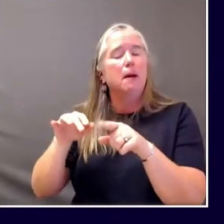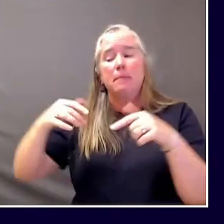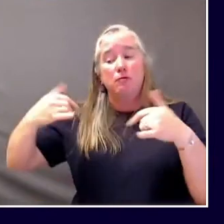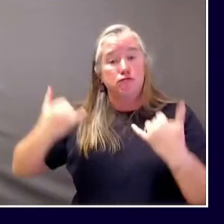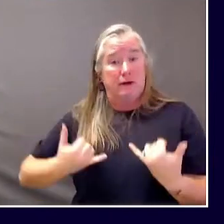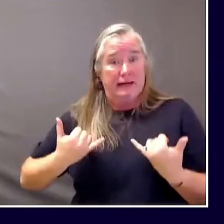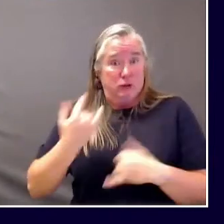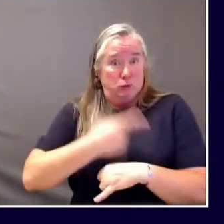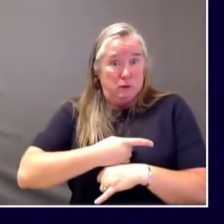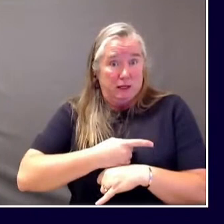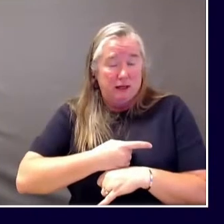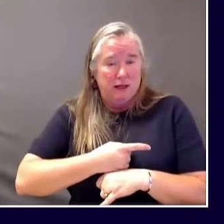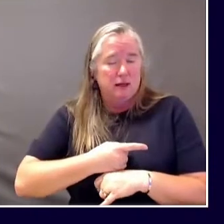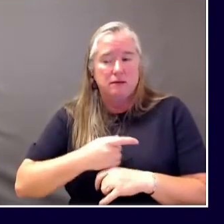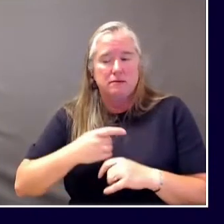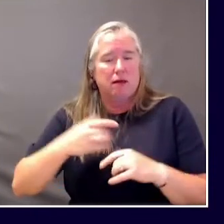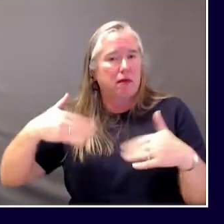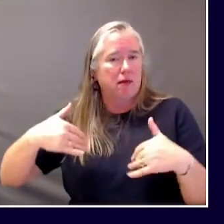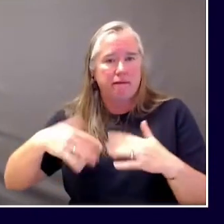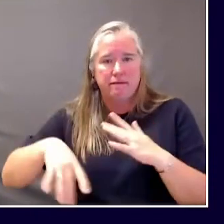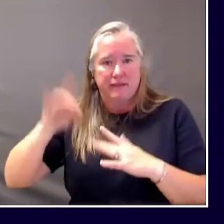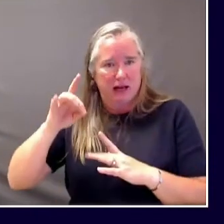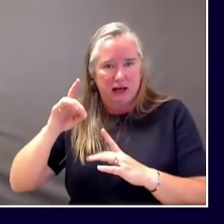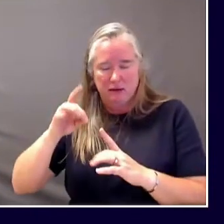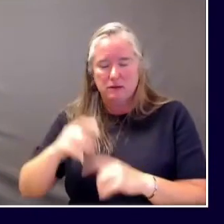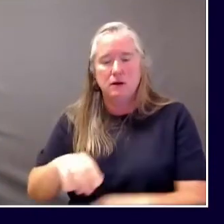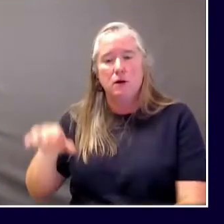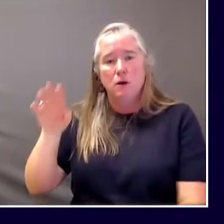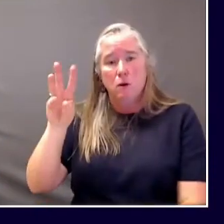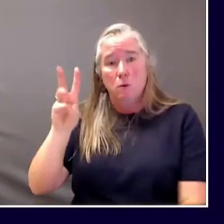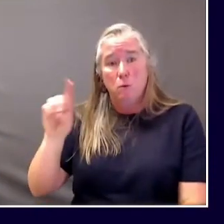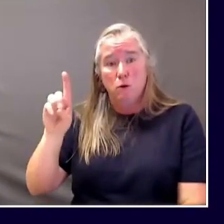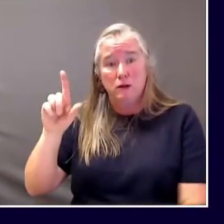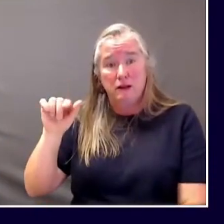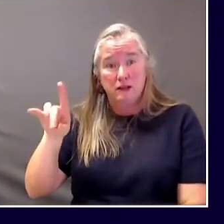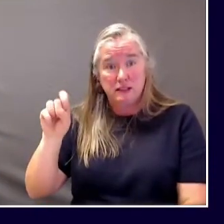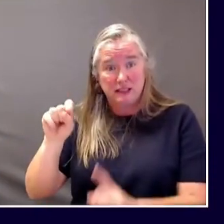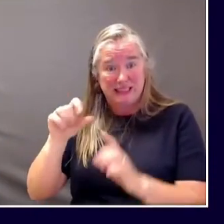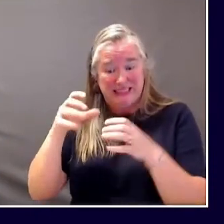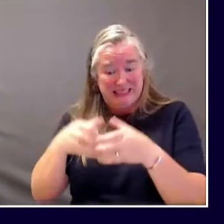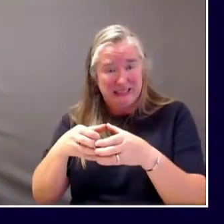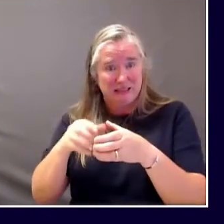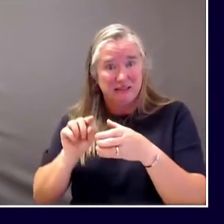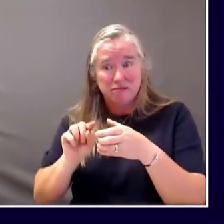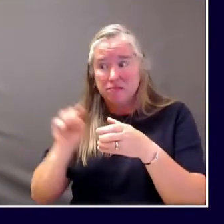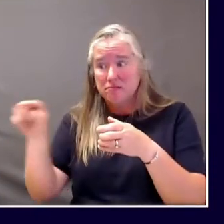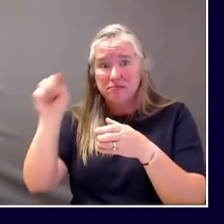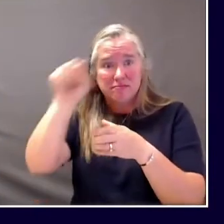or even an indirect link between